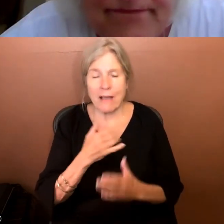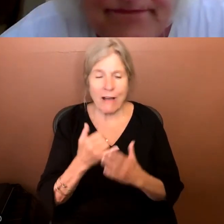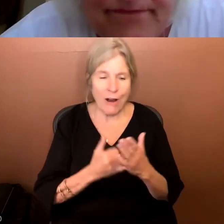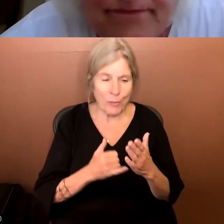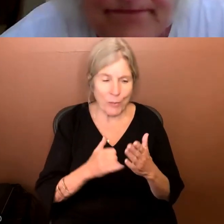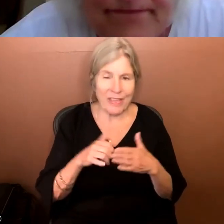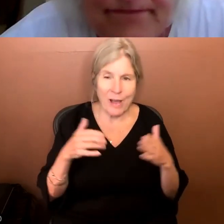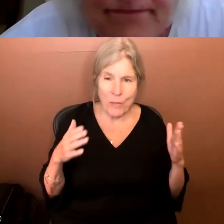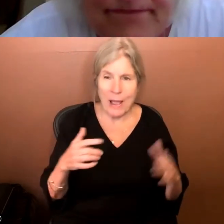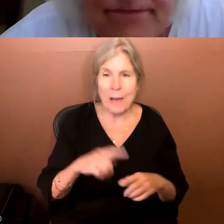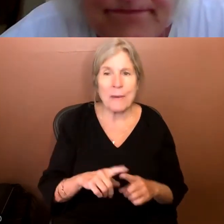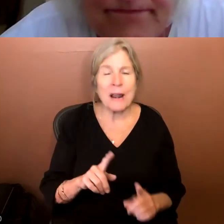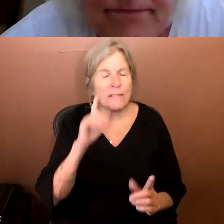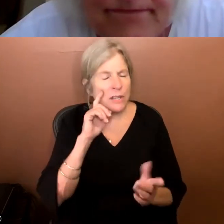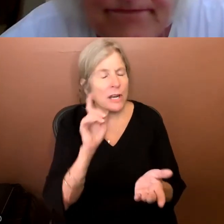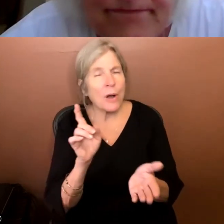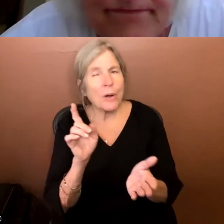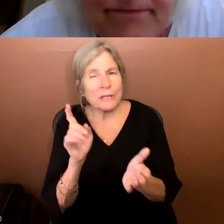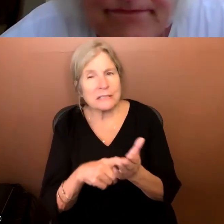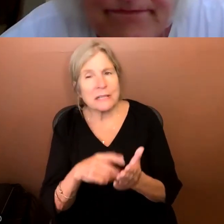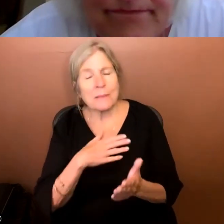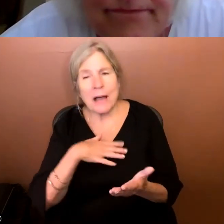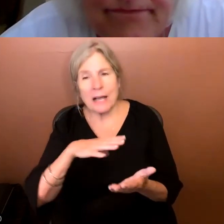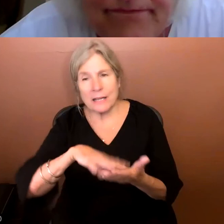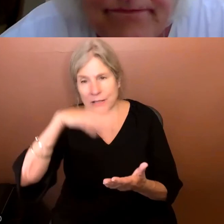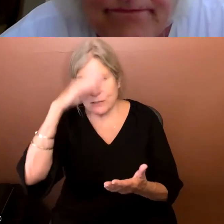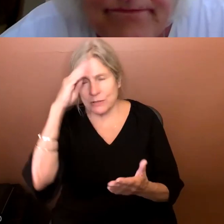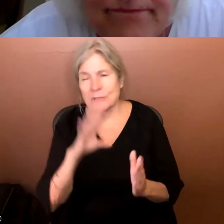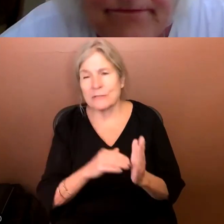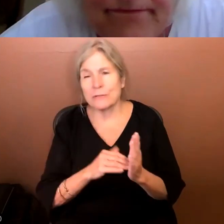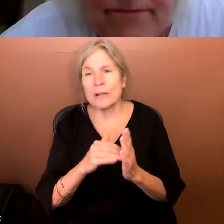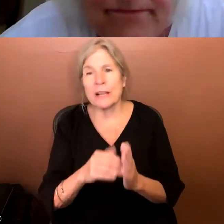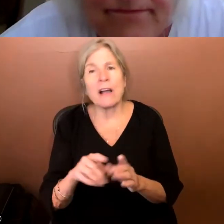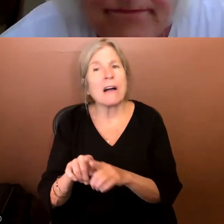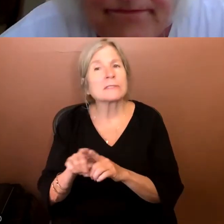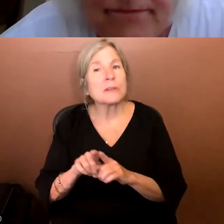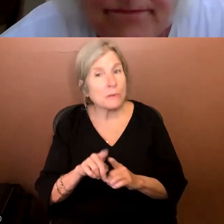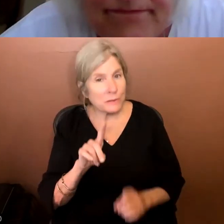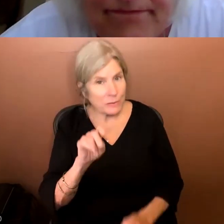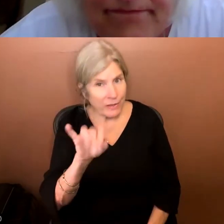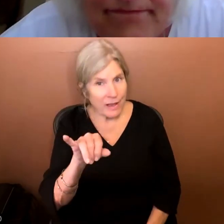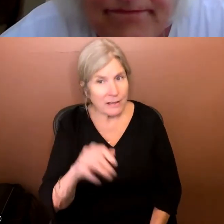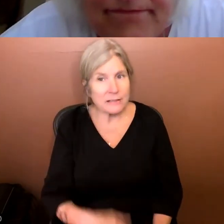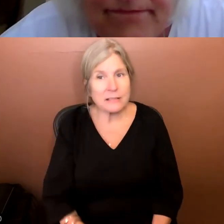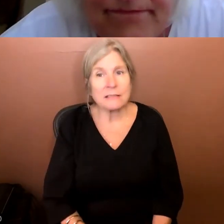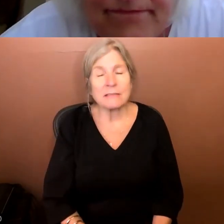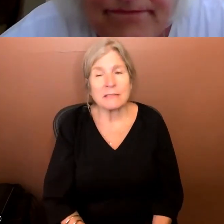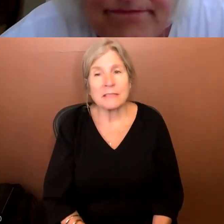I have noticed my students frequently also do that of their own accord.